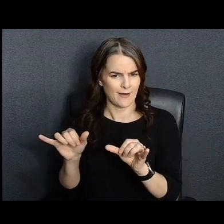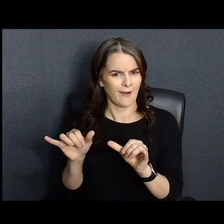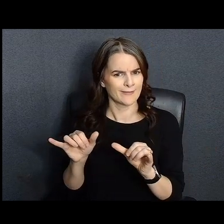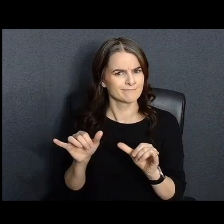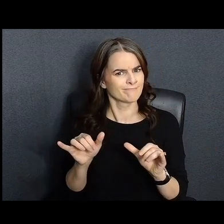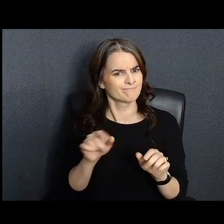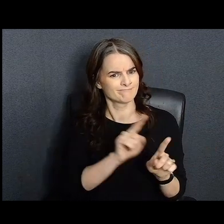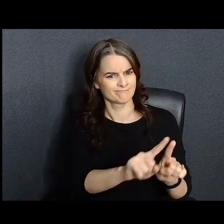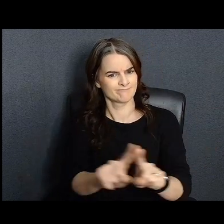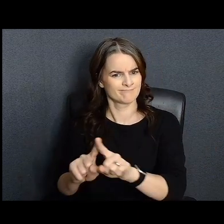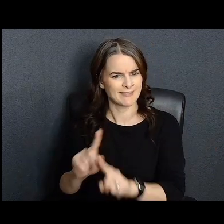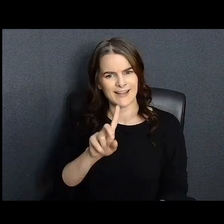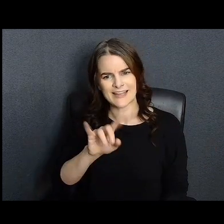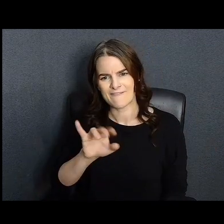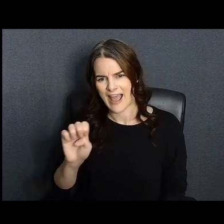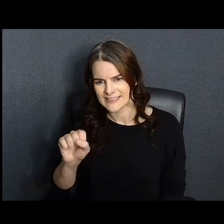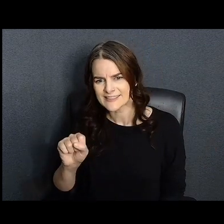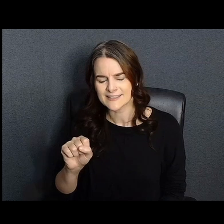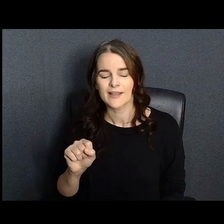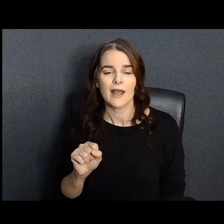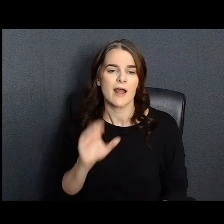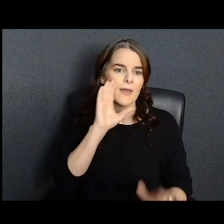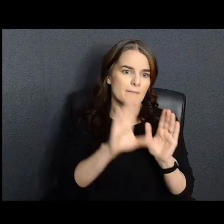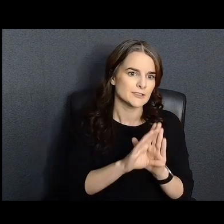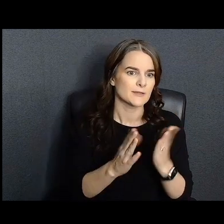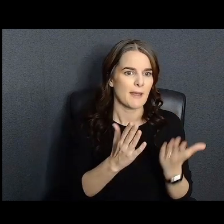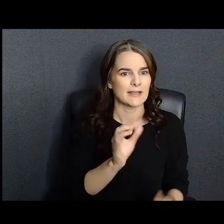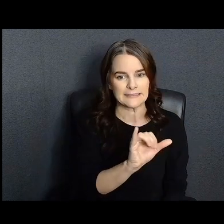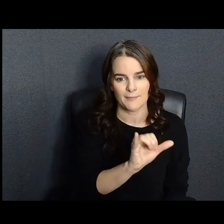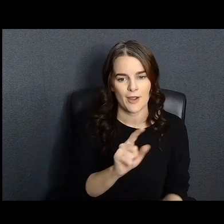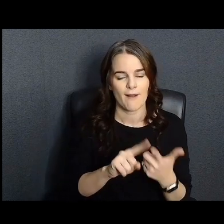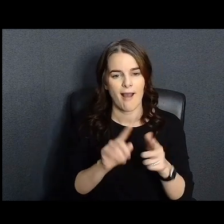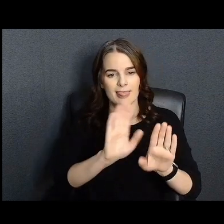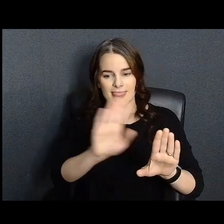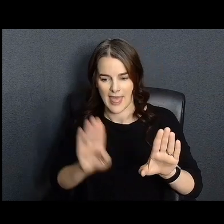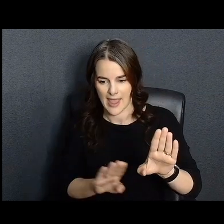Some of the pictures might look similar. Some of the layouts and organization are going to look similar.